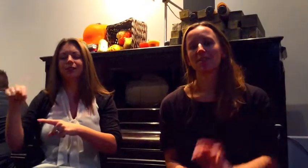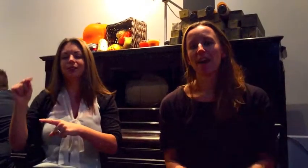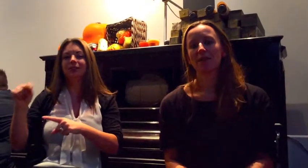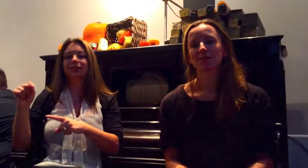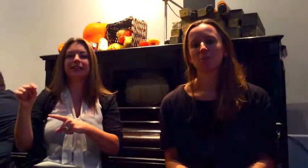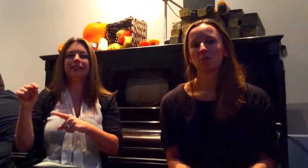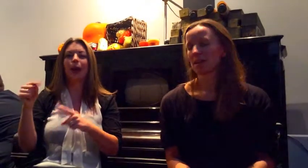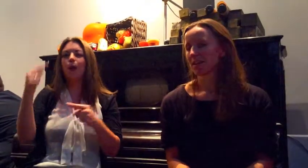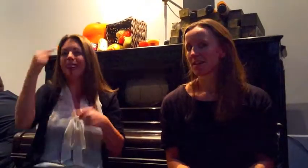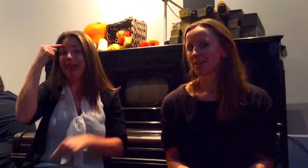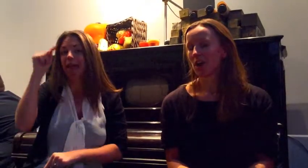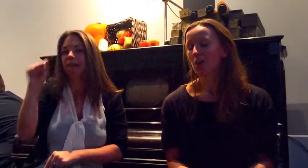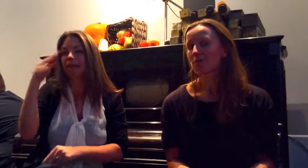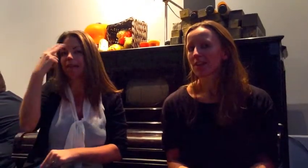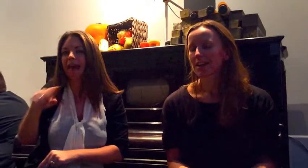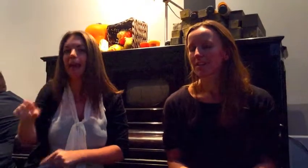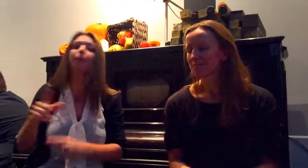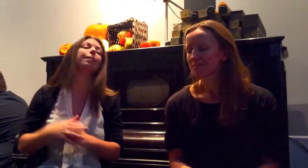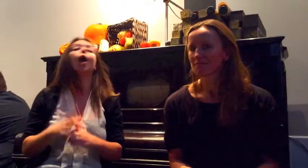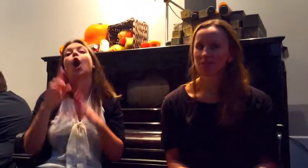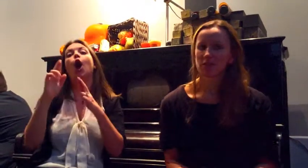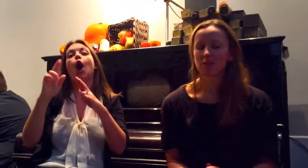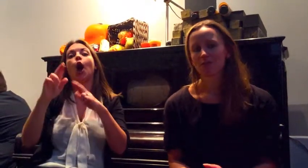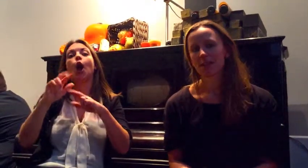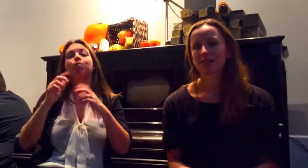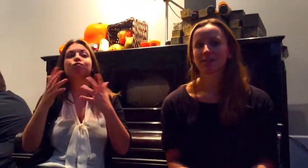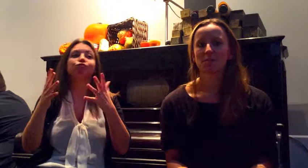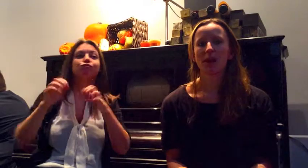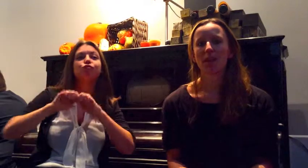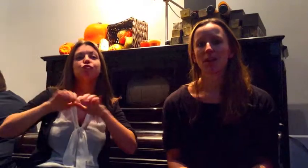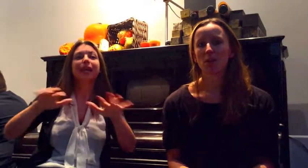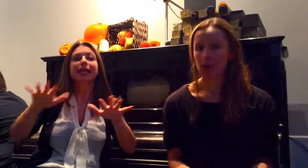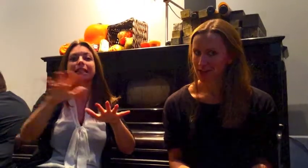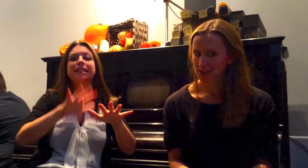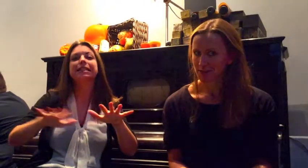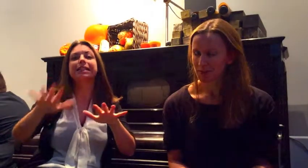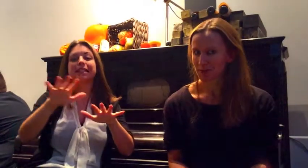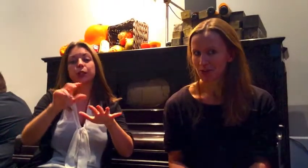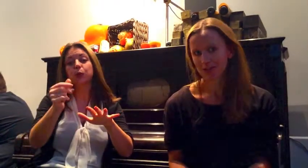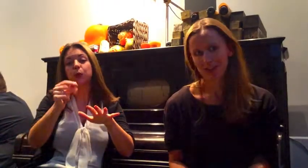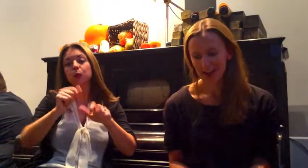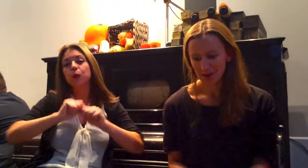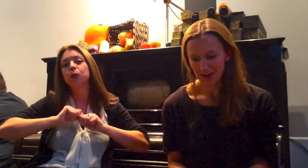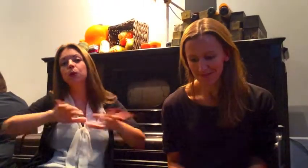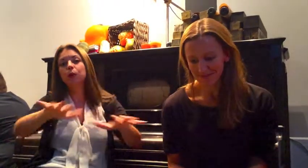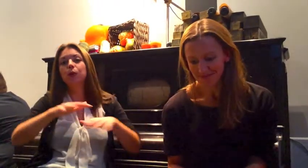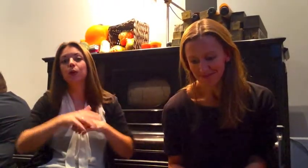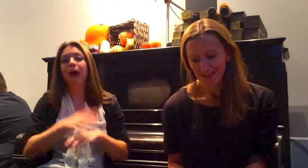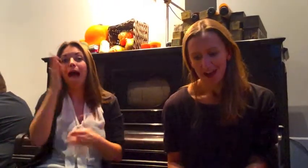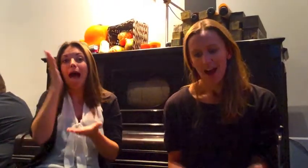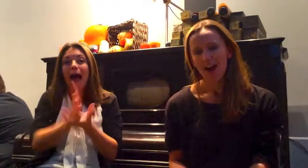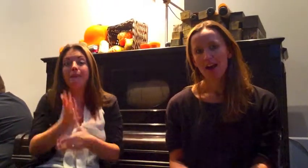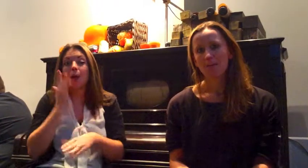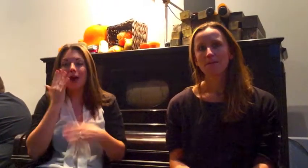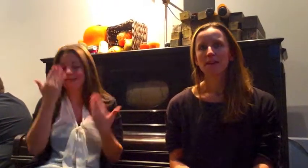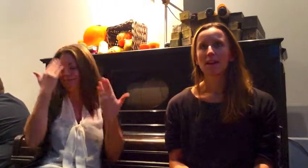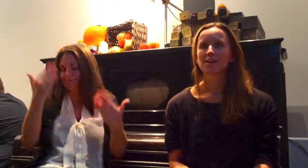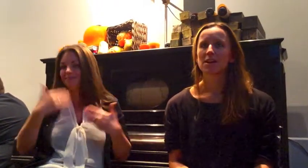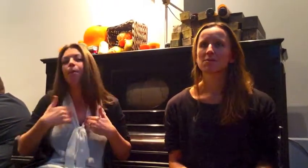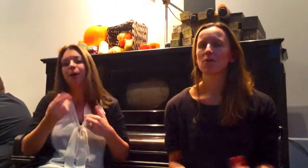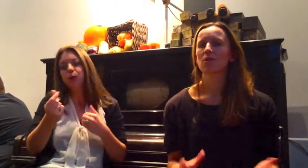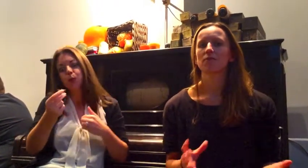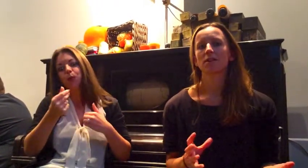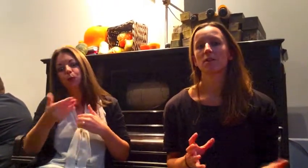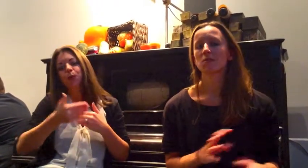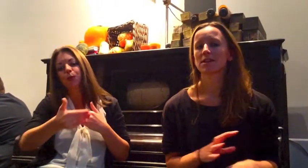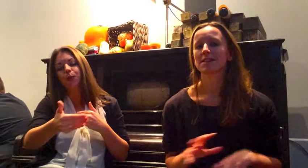and that will be hopefully released and out there quite soon, although we're not sure when.